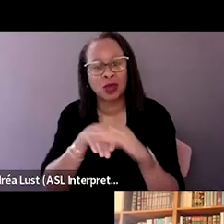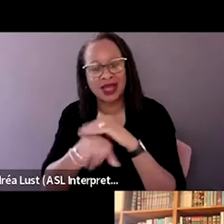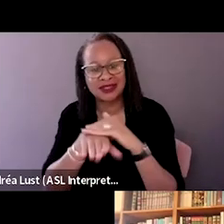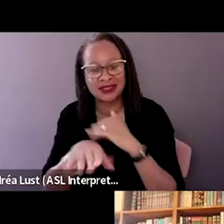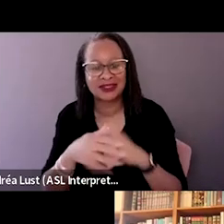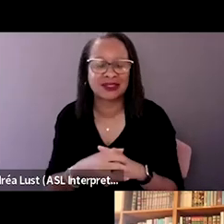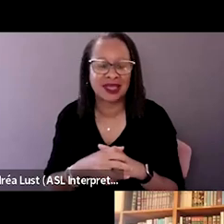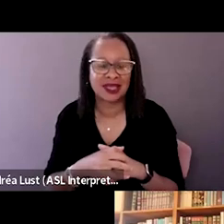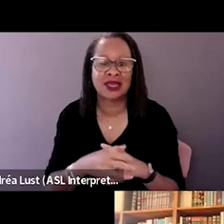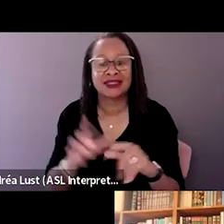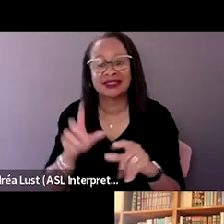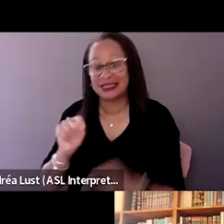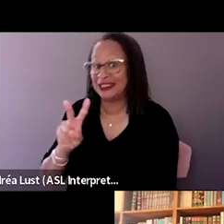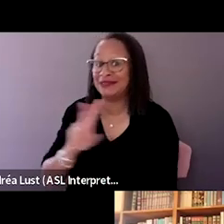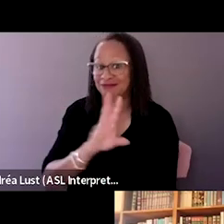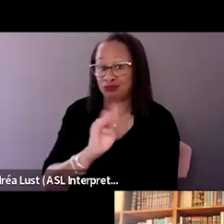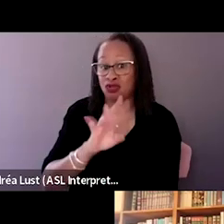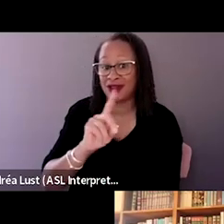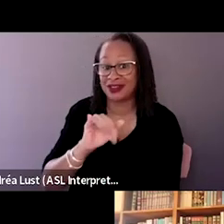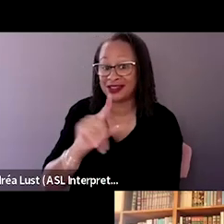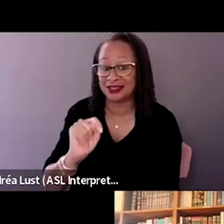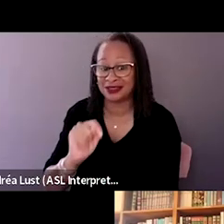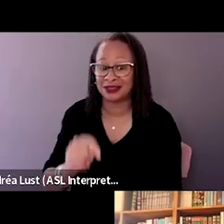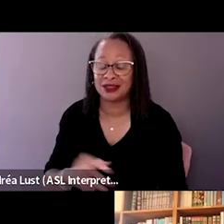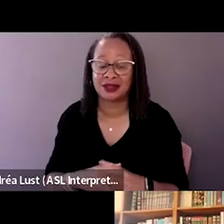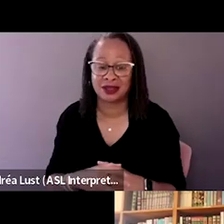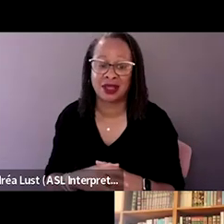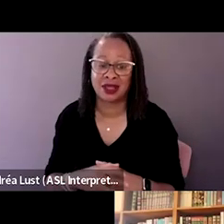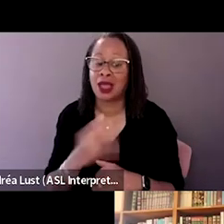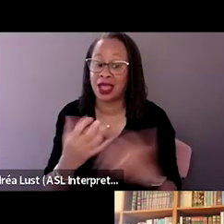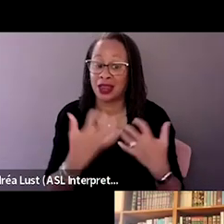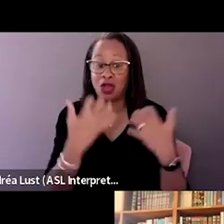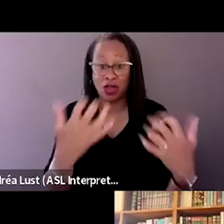to the televisions and the money and the audience are in the televisions.